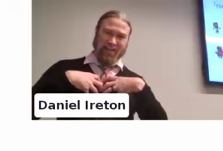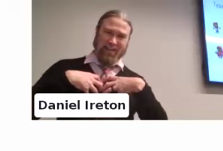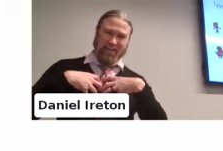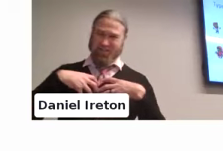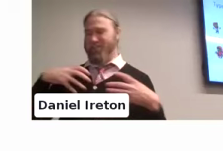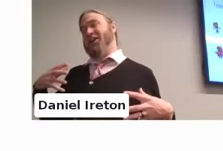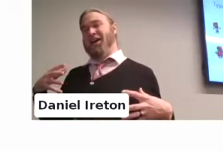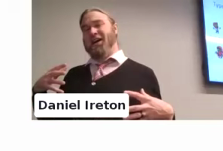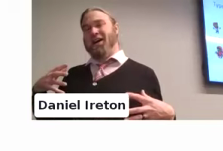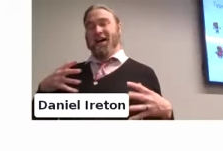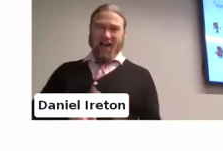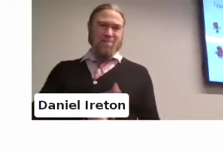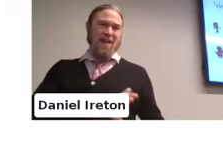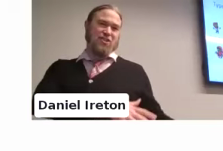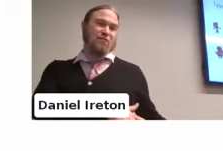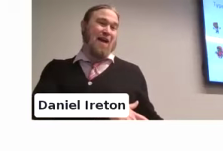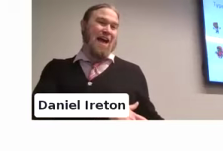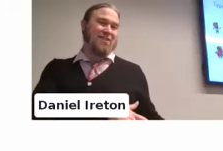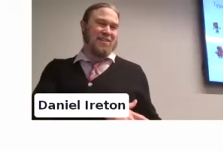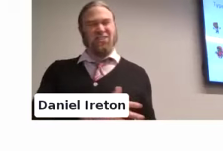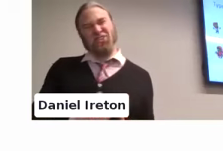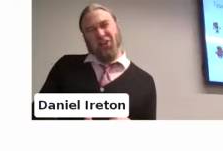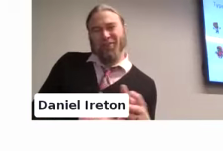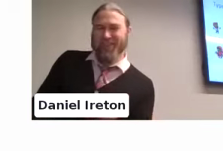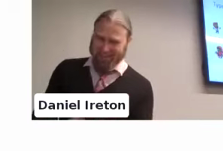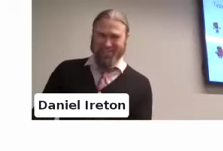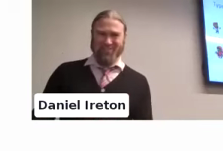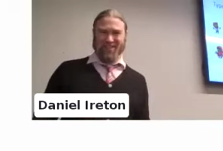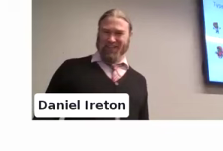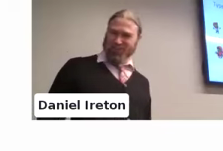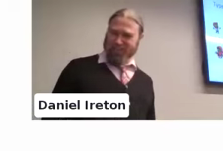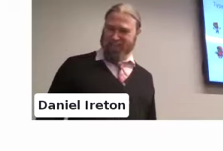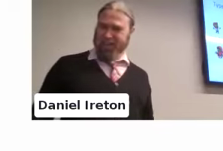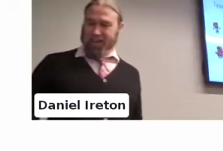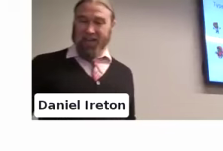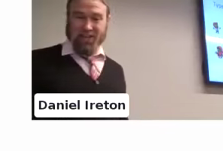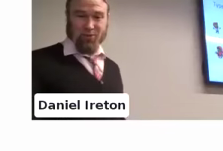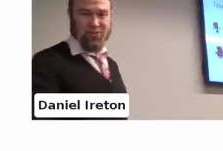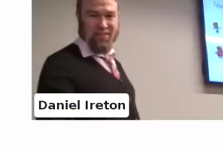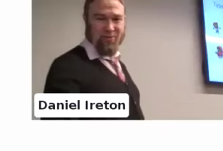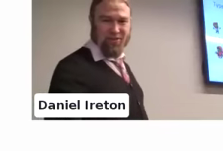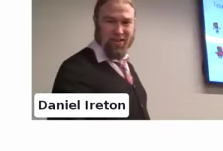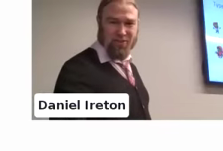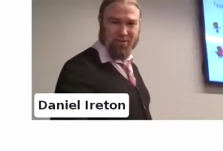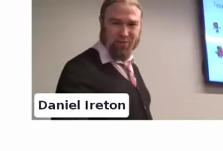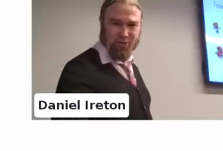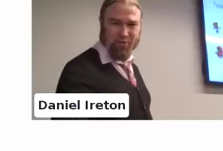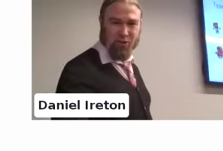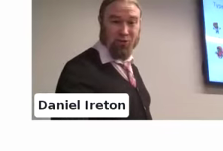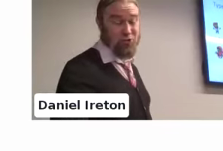And so I'm going to do things specifically to mess with him even if it throws off my game. Because the game I'm actually playing is I make Jeff mad.